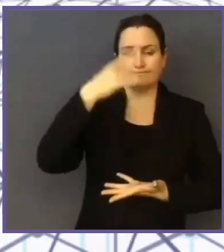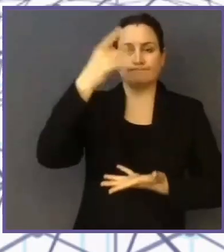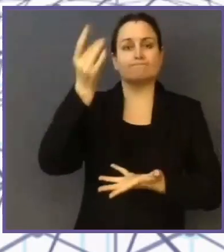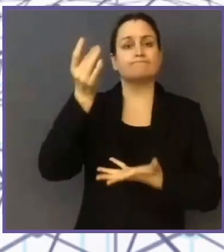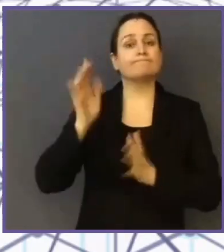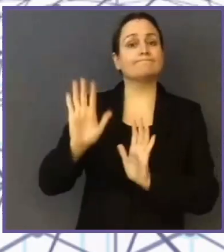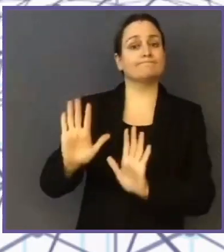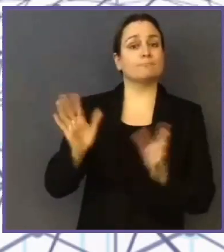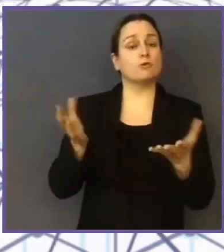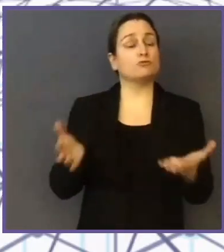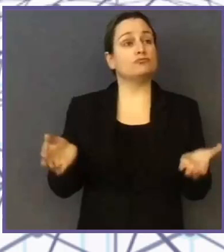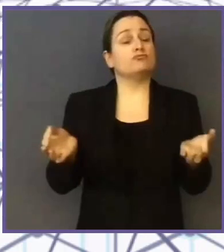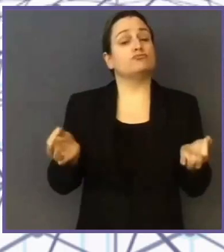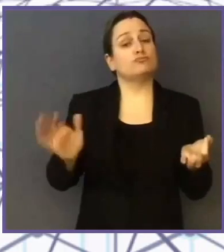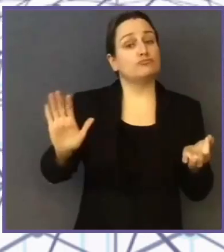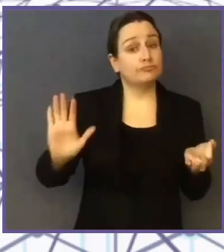occupational performance.